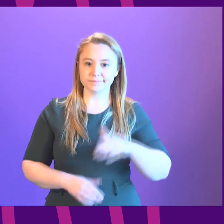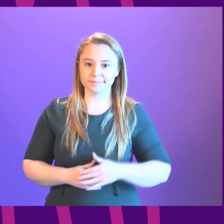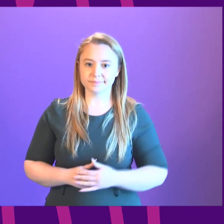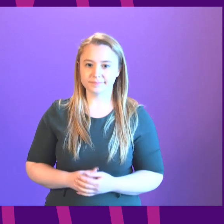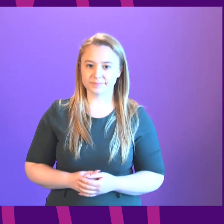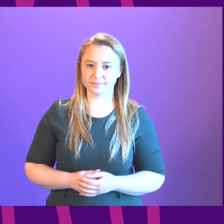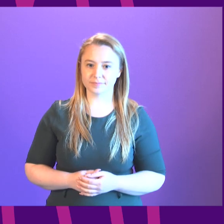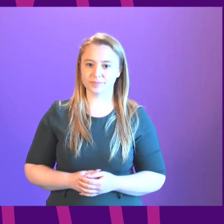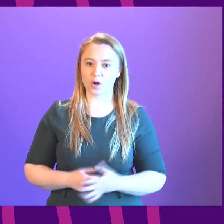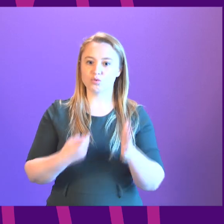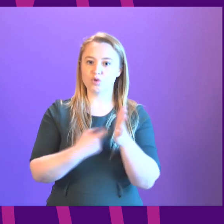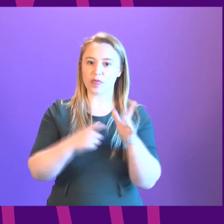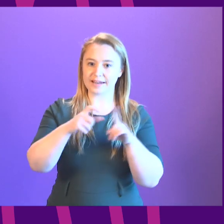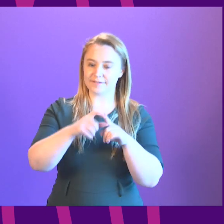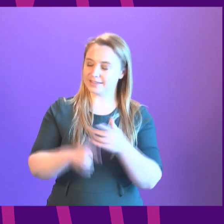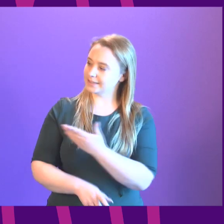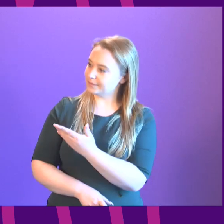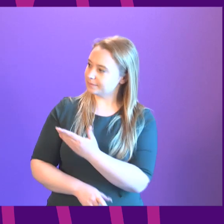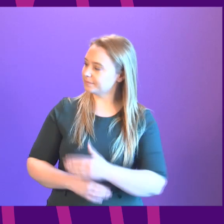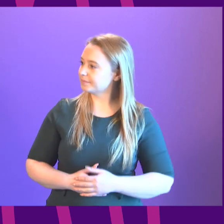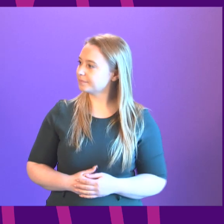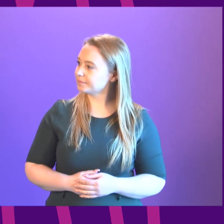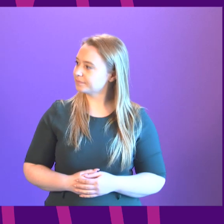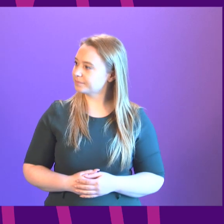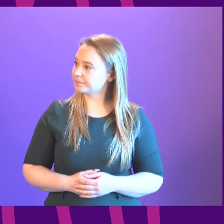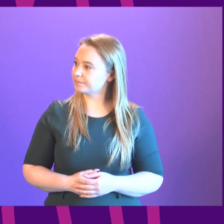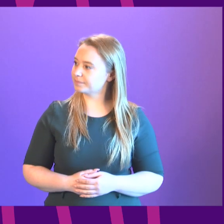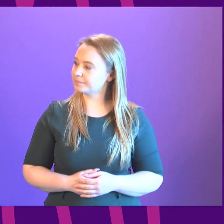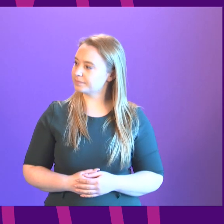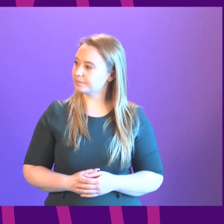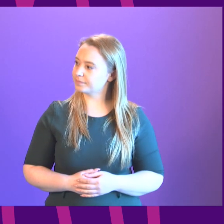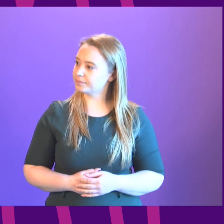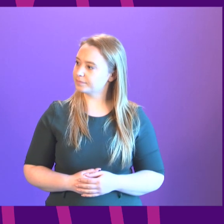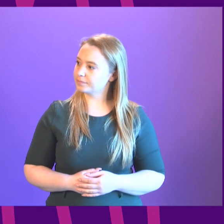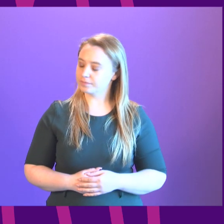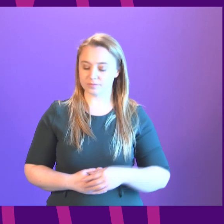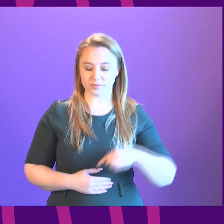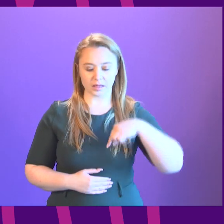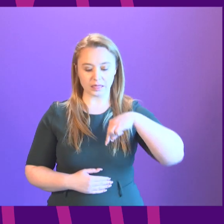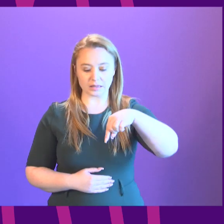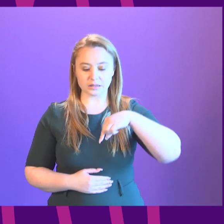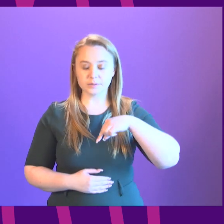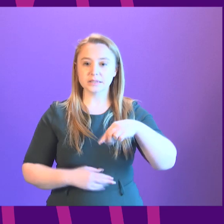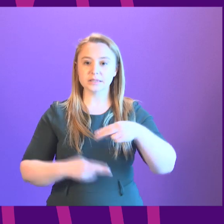Ruth Davidson (Edinburgh Central) (Con): This week’s news has undeniably been a setback